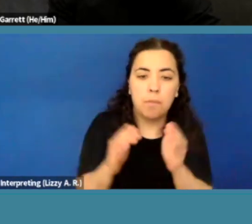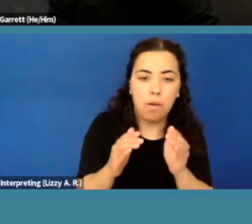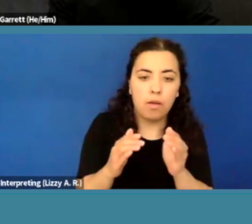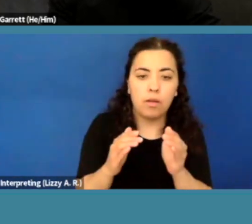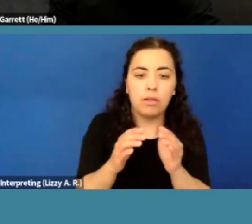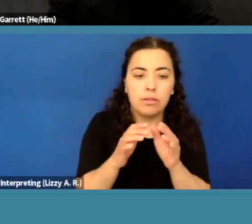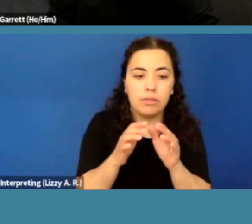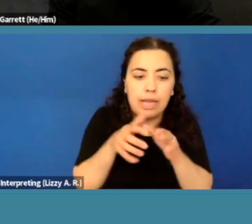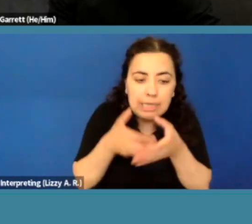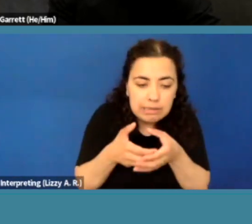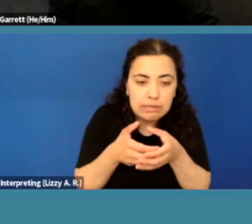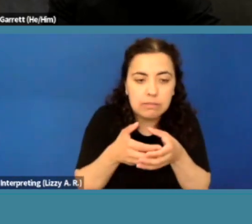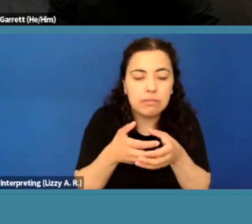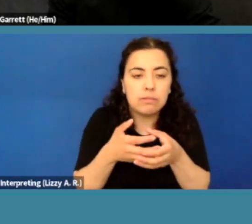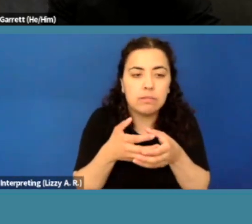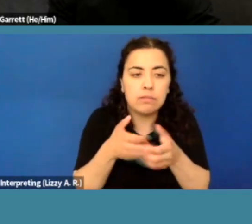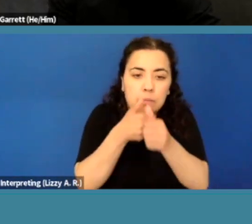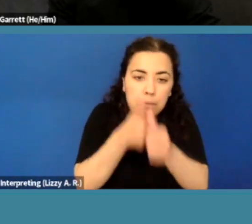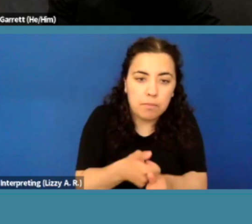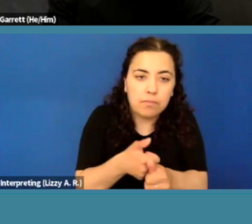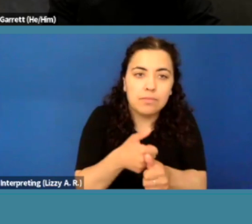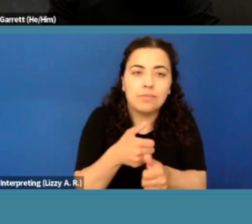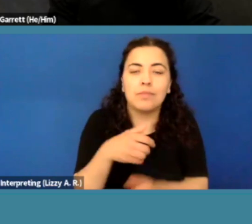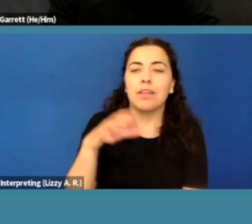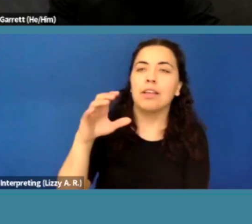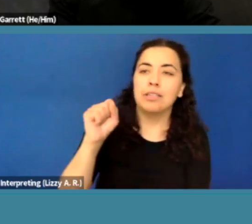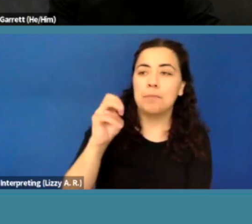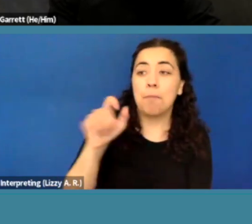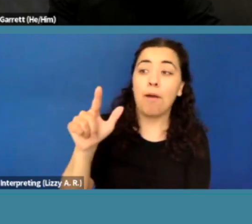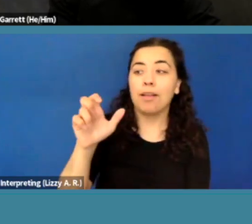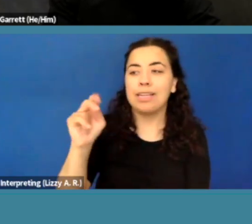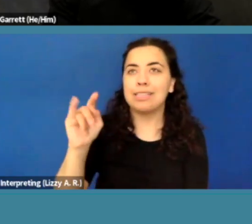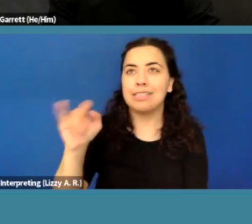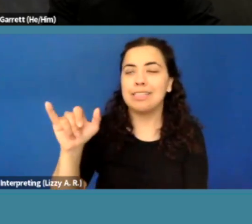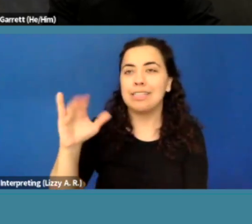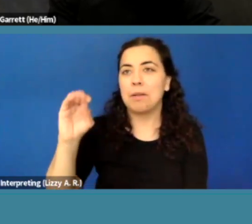There's a link for that listed there. Any other questions?